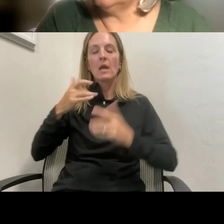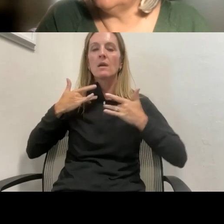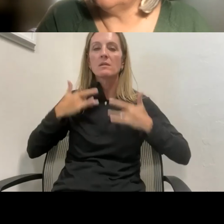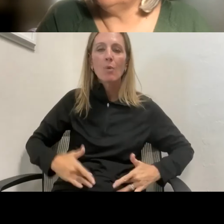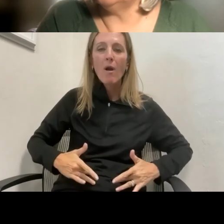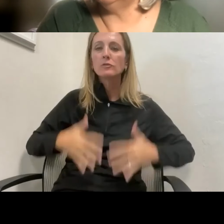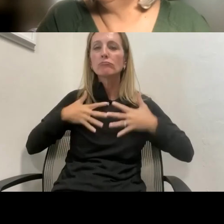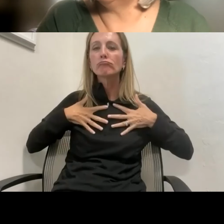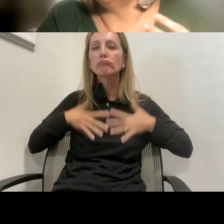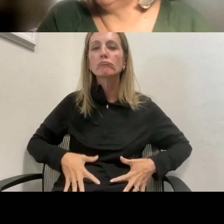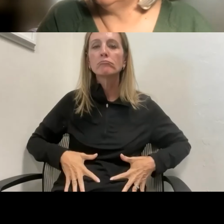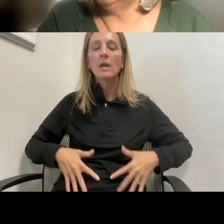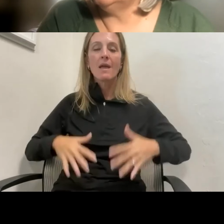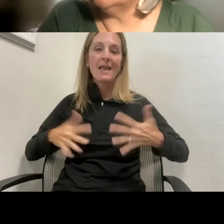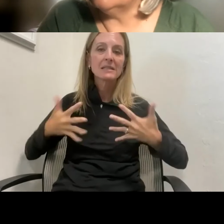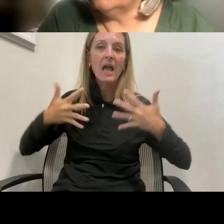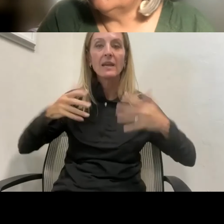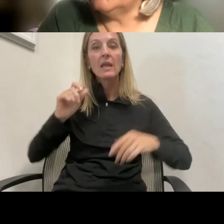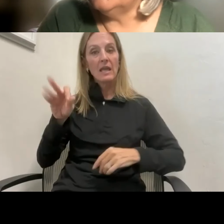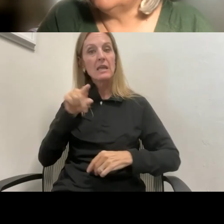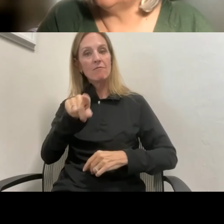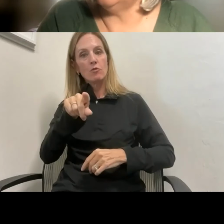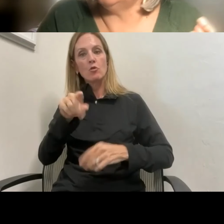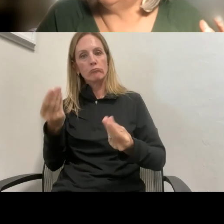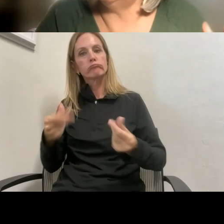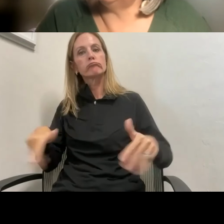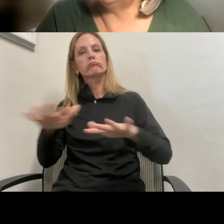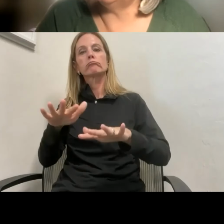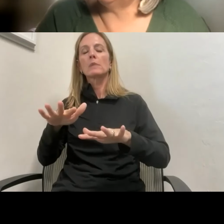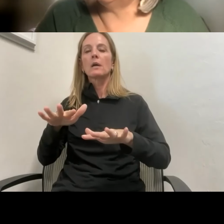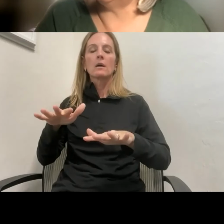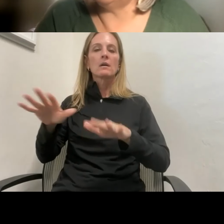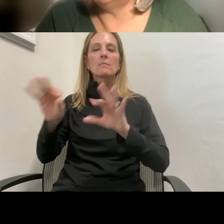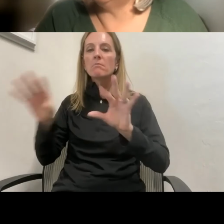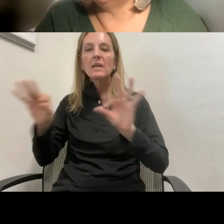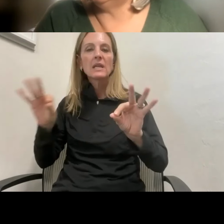gathering food, we're preparing and eating our own food with our elders with our men and women,